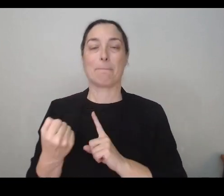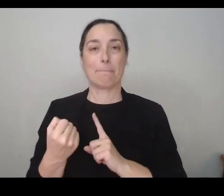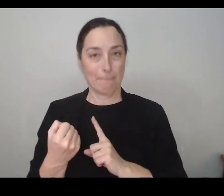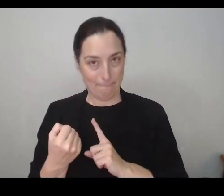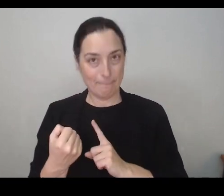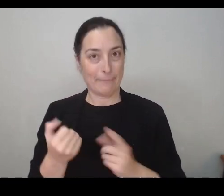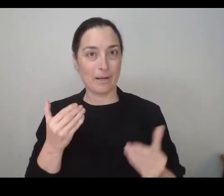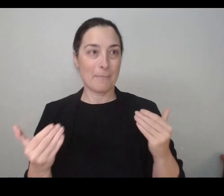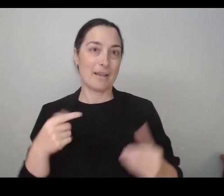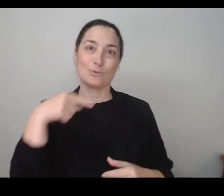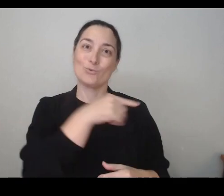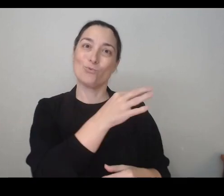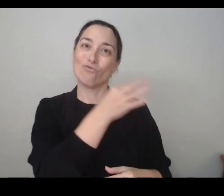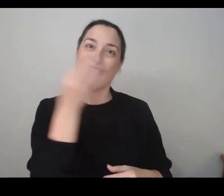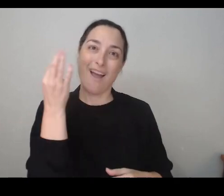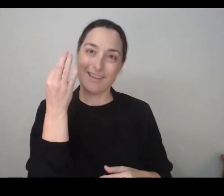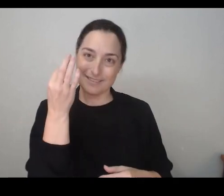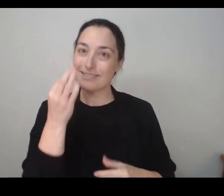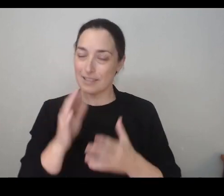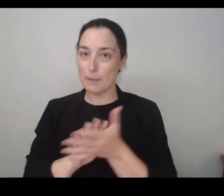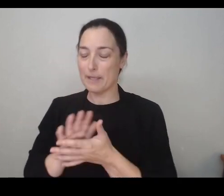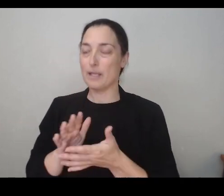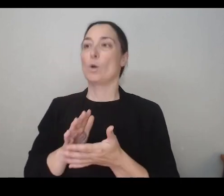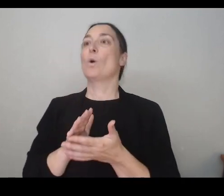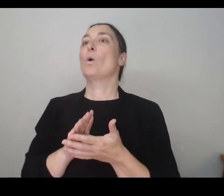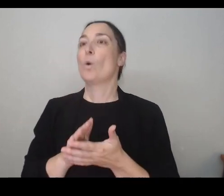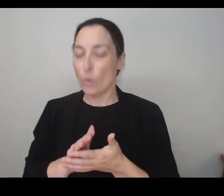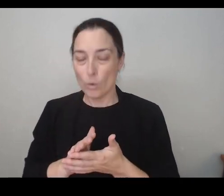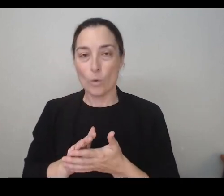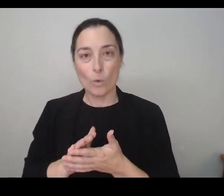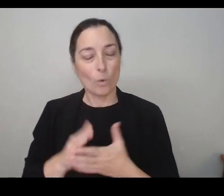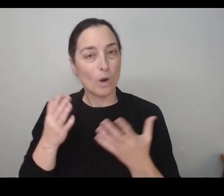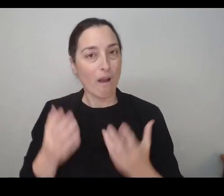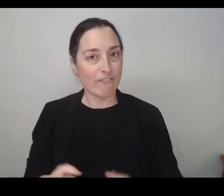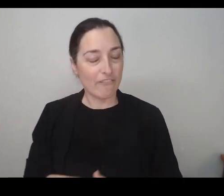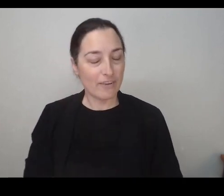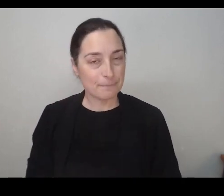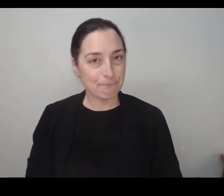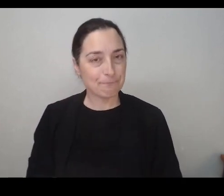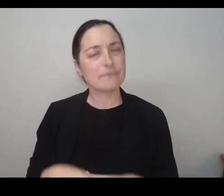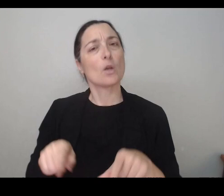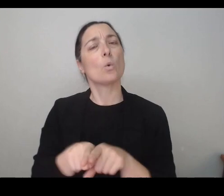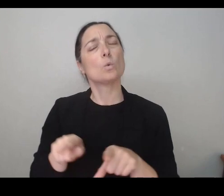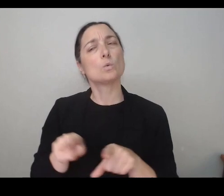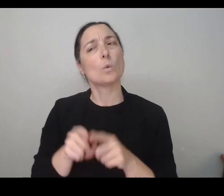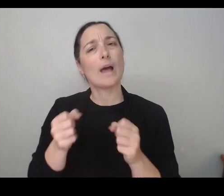and that will leave his mark on him. And there are also a lot of paintings, reproductions,